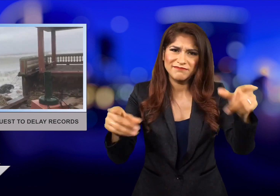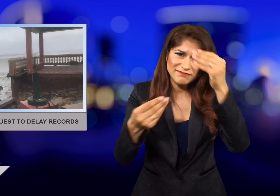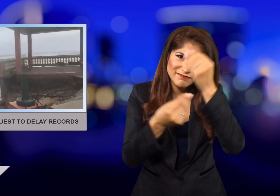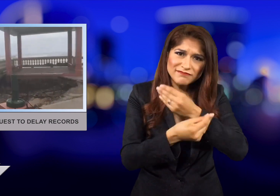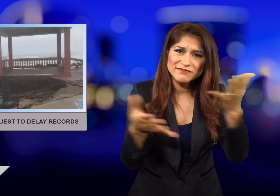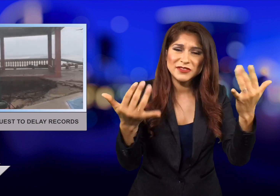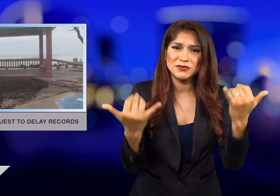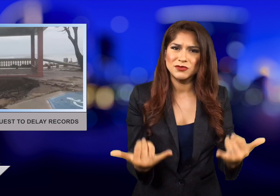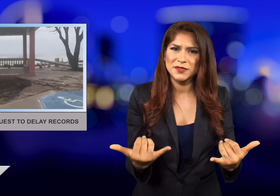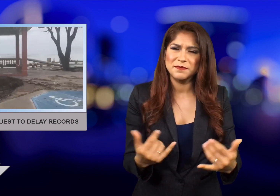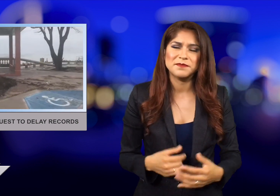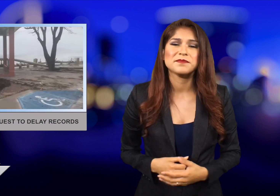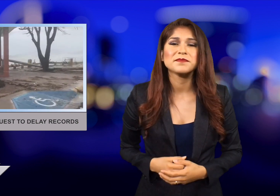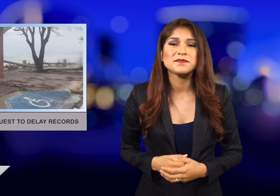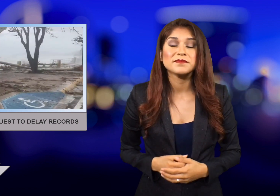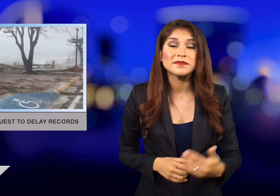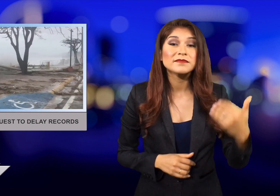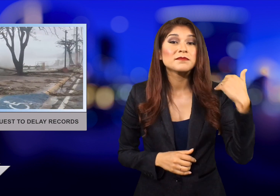on Puerto Rico must be released to the press today.